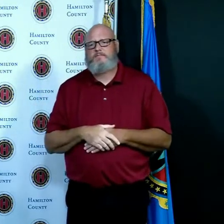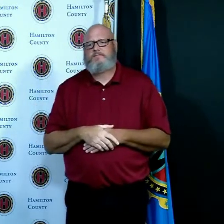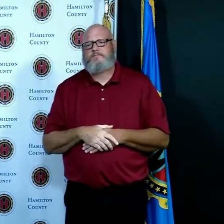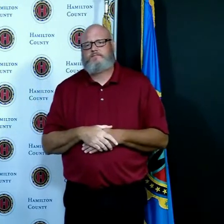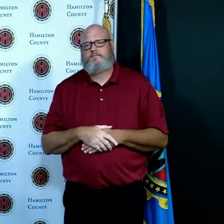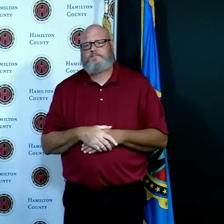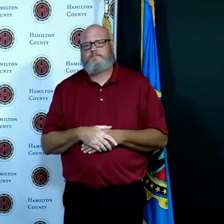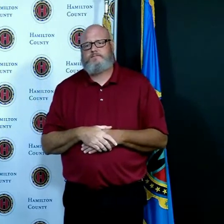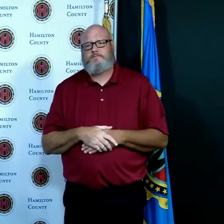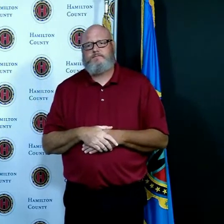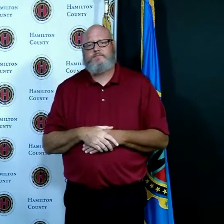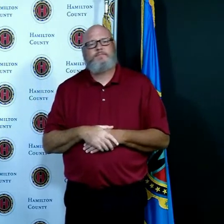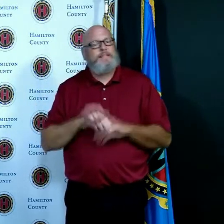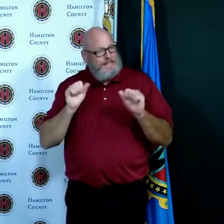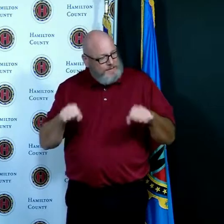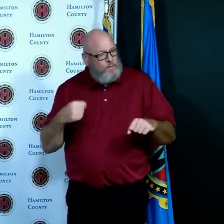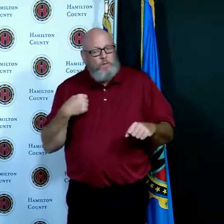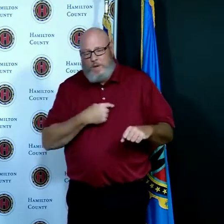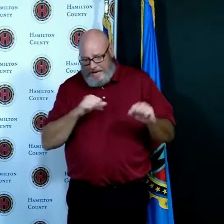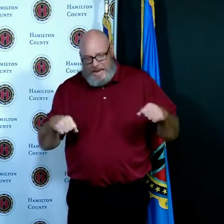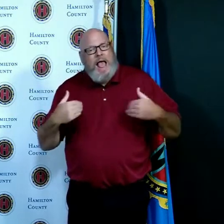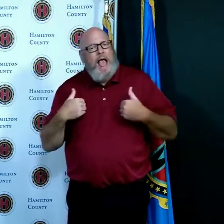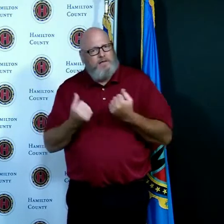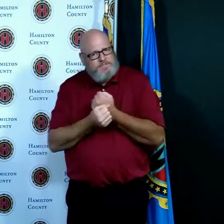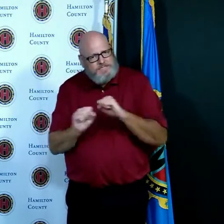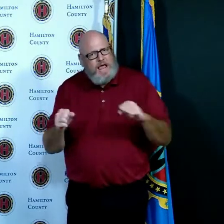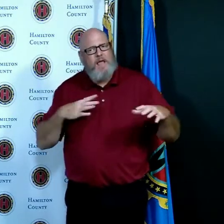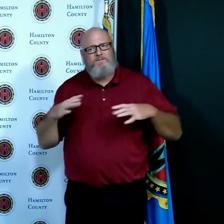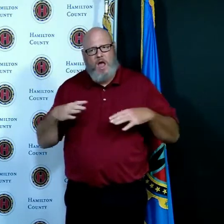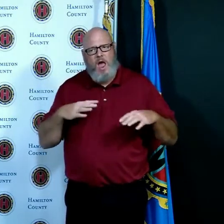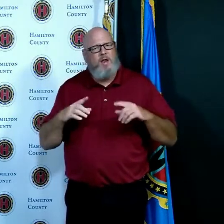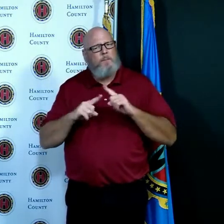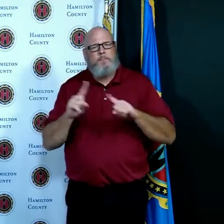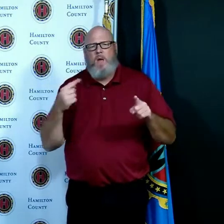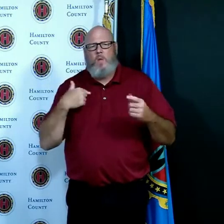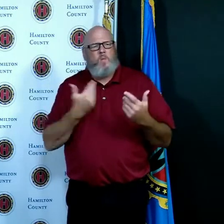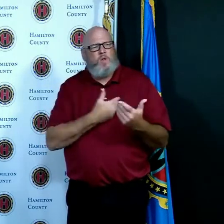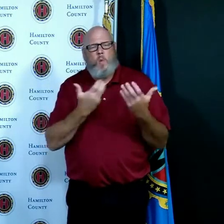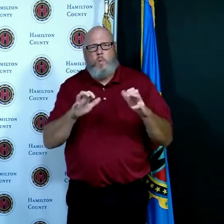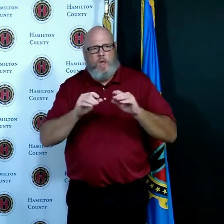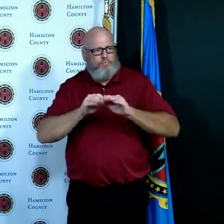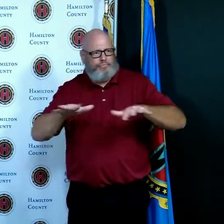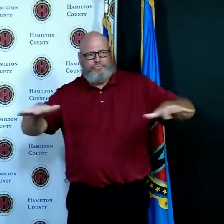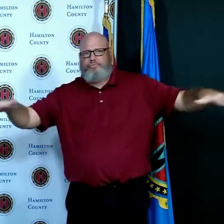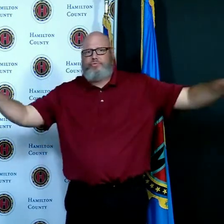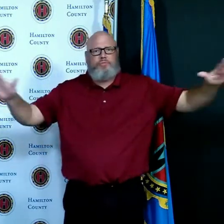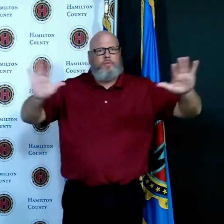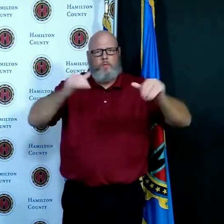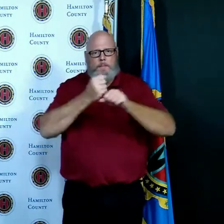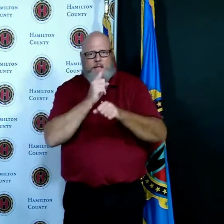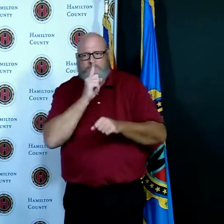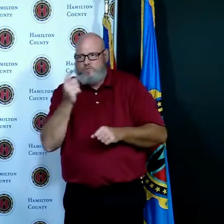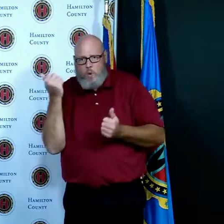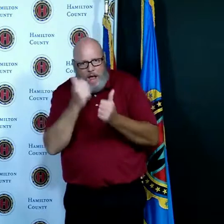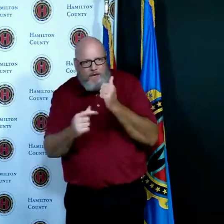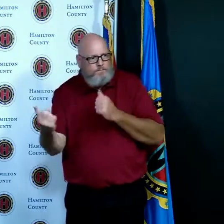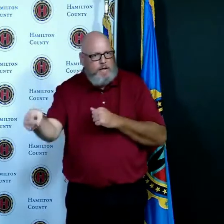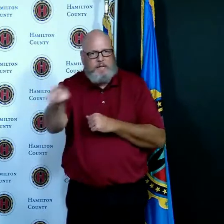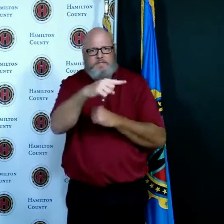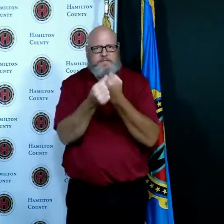any increases in disease so I'm asking parents once again to help reinforce the message both with their young kids and college students